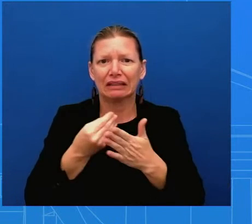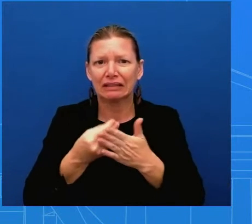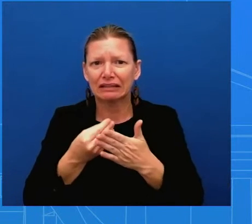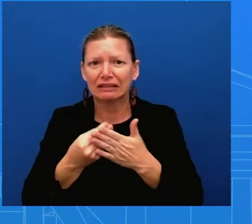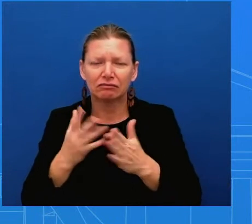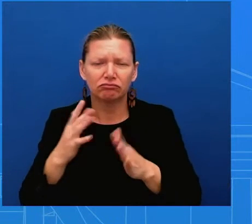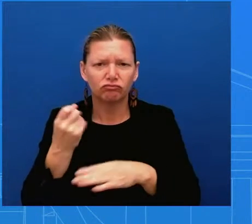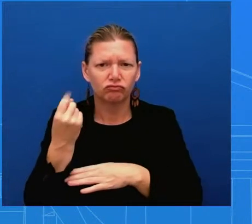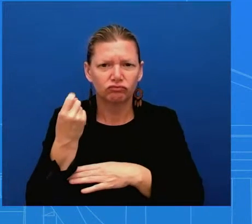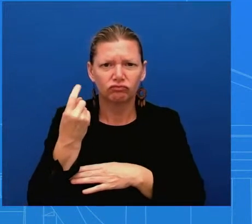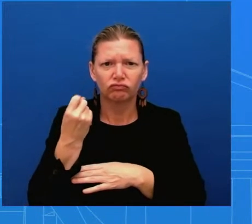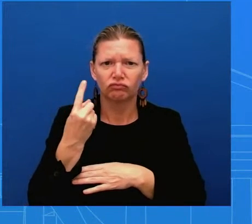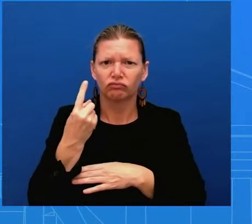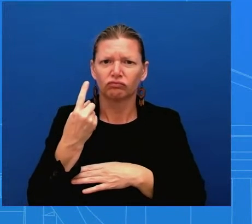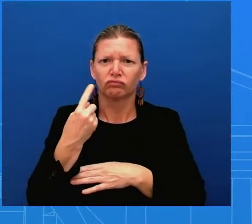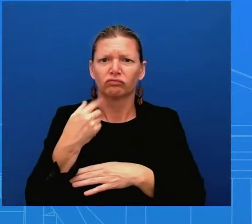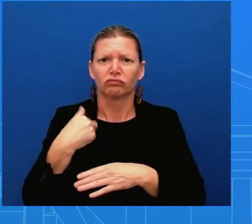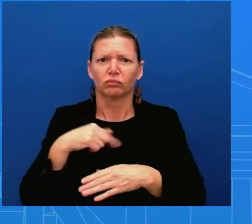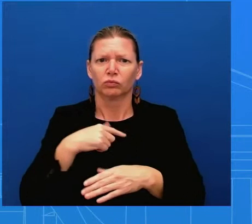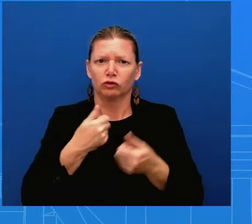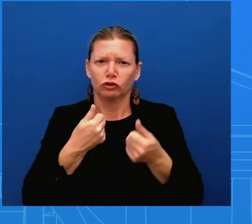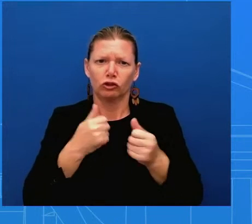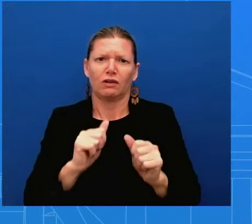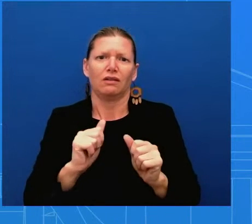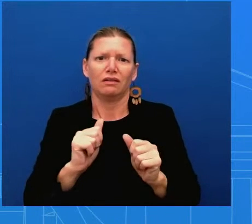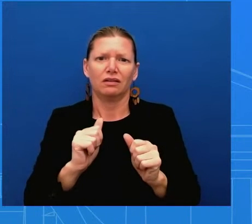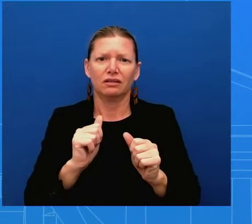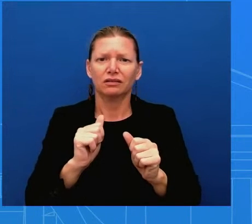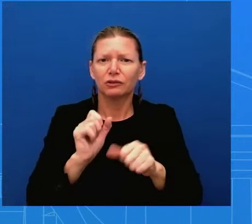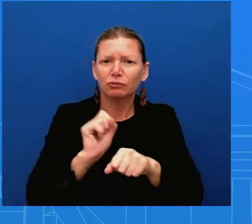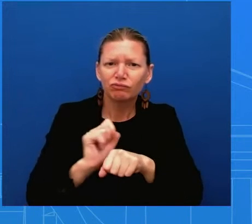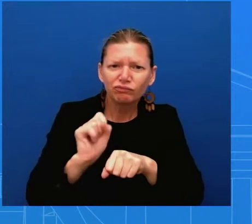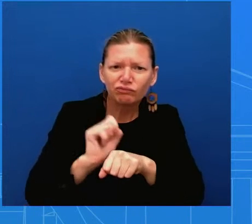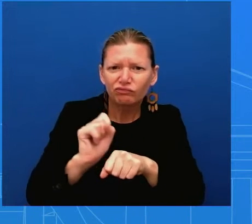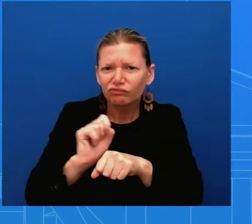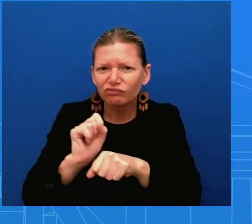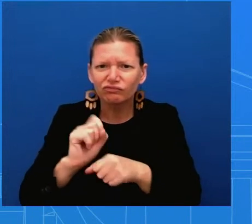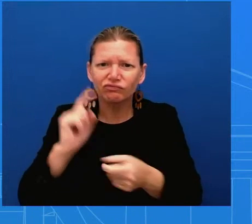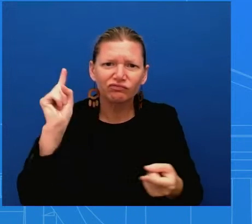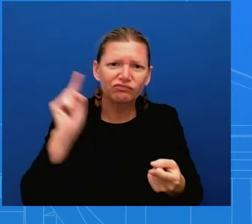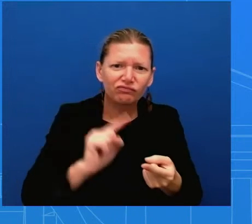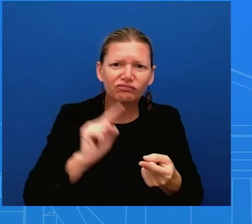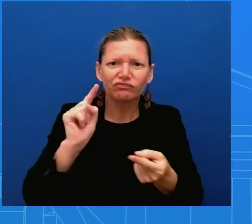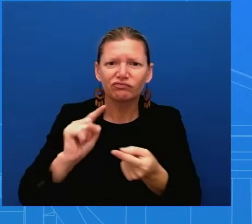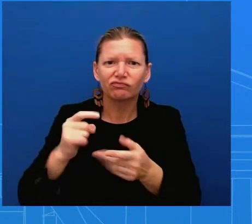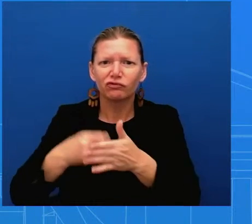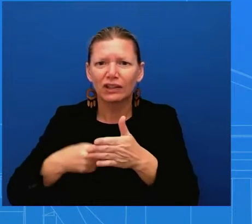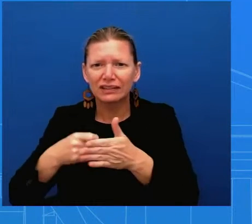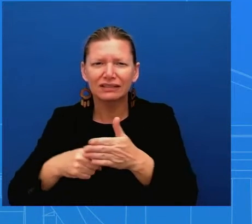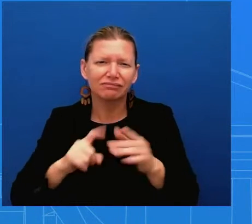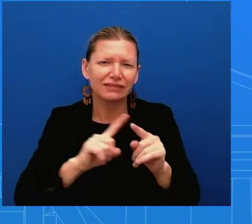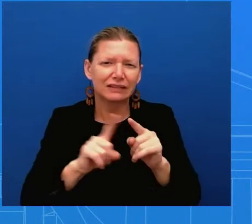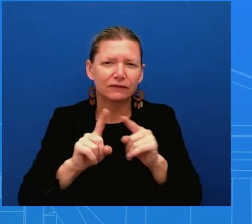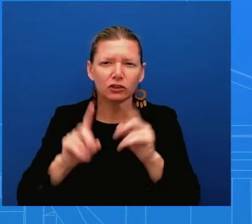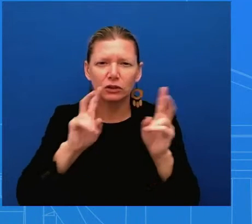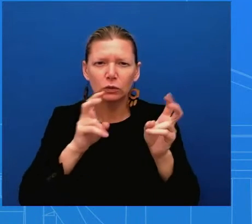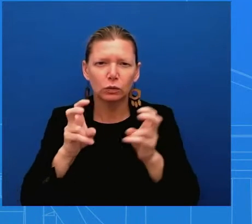I talked about the situation in the Middle East and how young Americans are feeling about what they're seeing in Gaza,